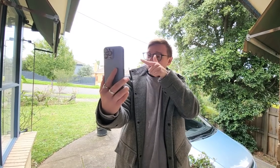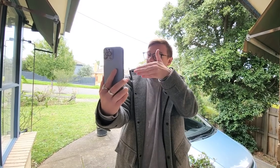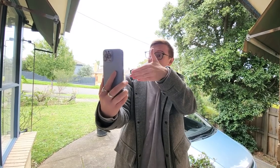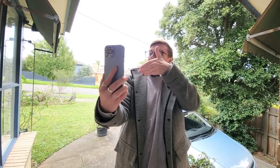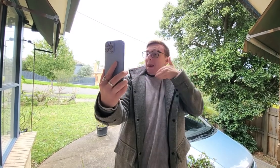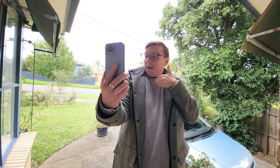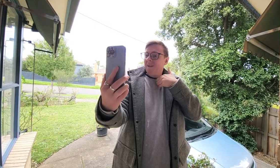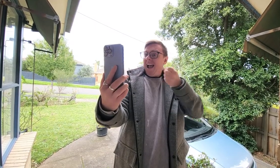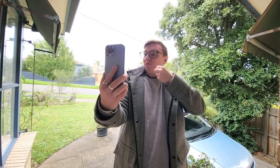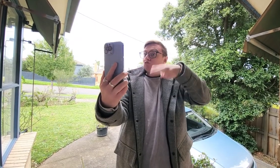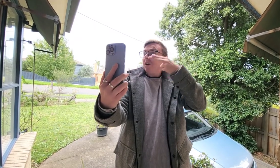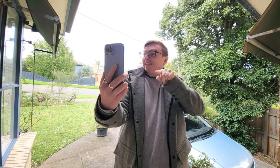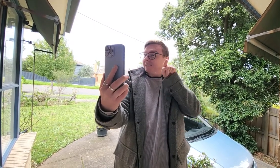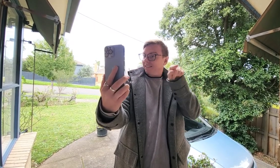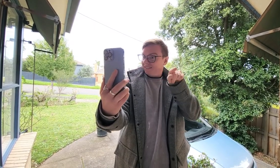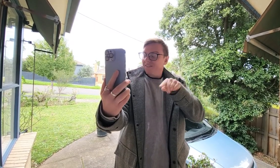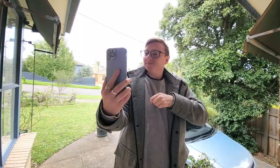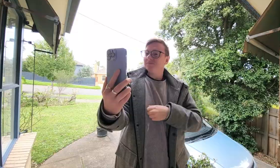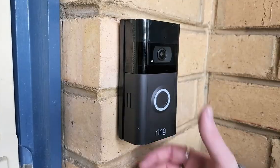Would you be able to interpret that please?